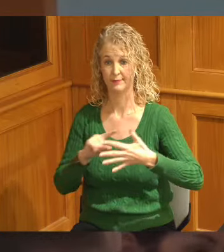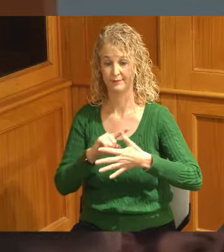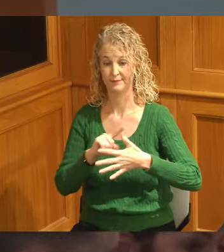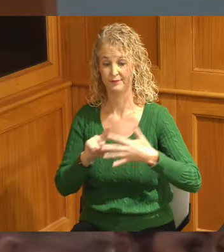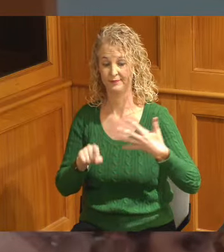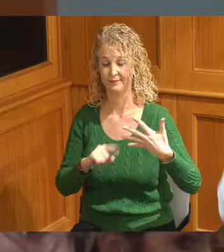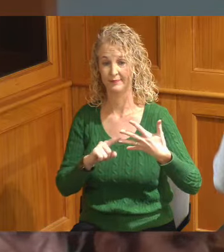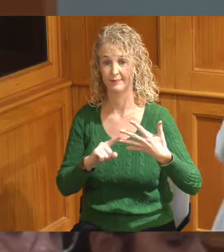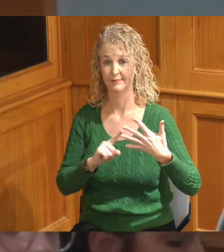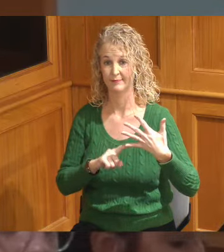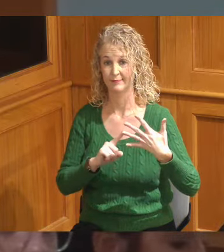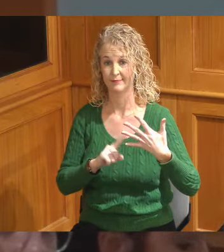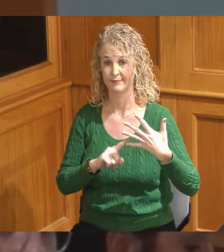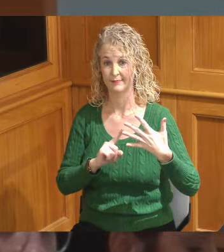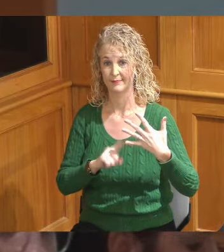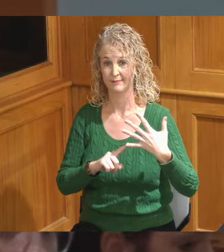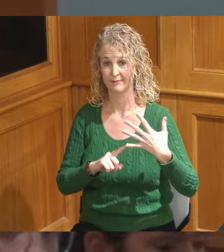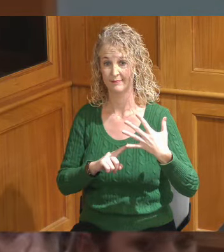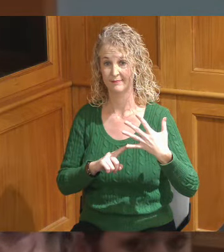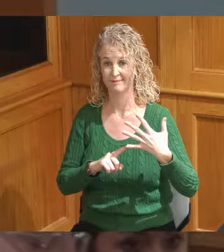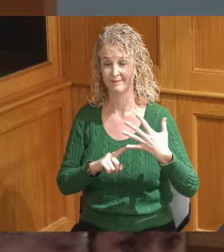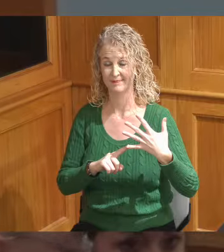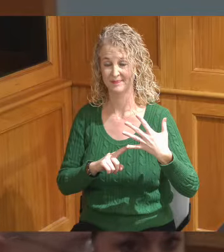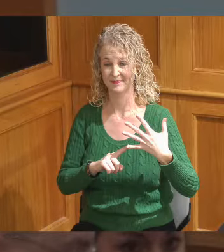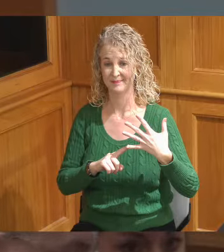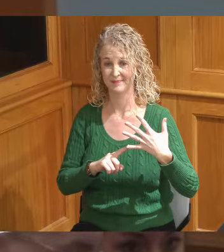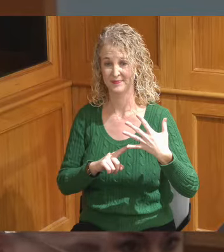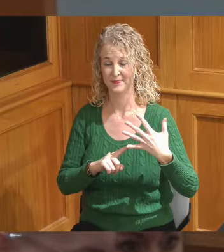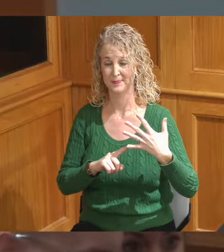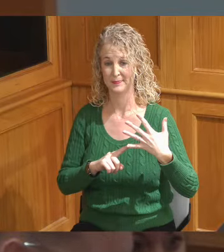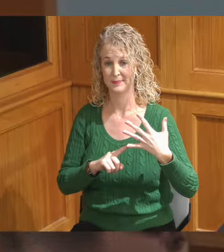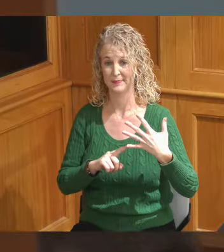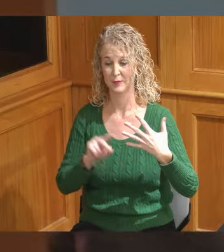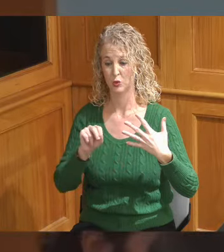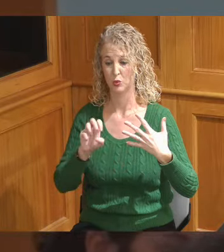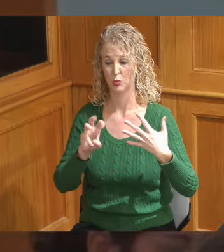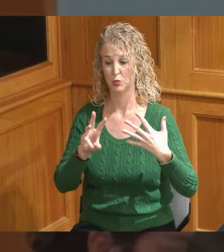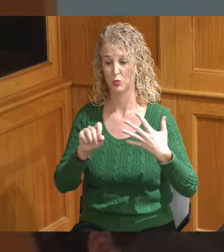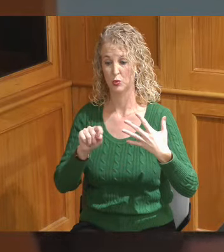Head Place. That's the northern section of Edwood Edgewood rather. New Town Road from Bartles Road